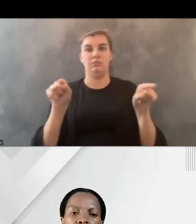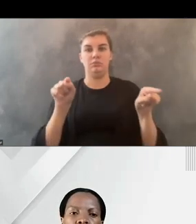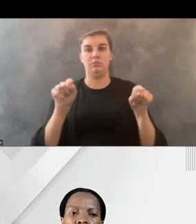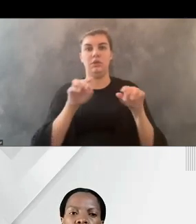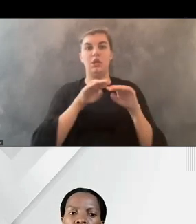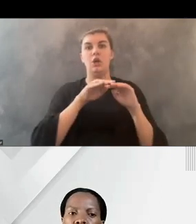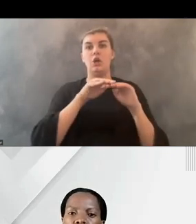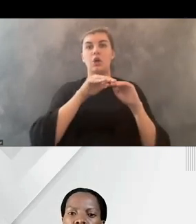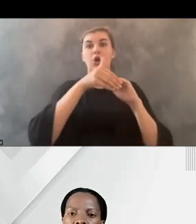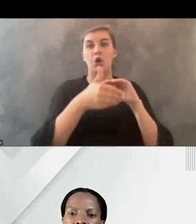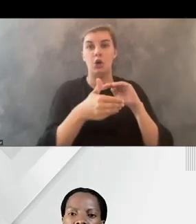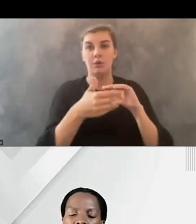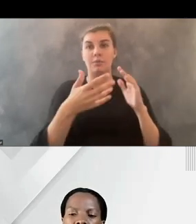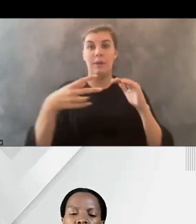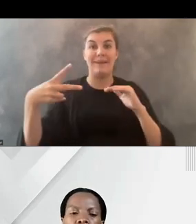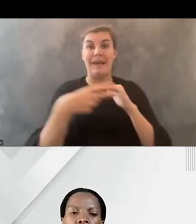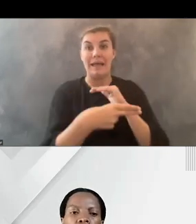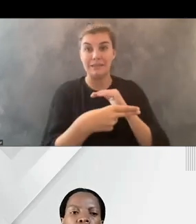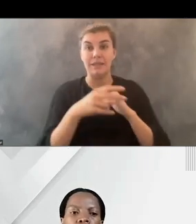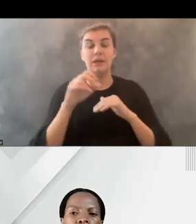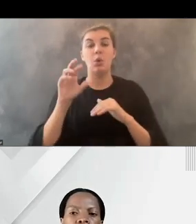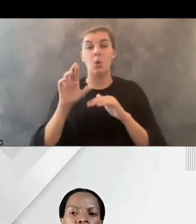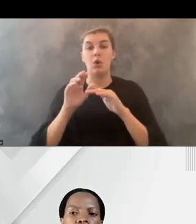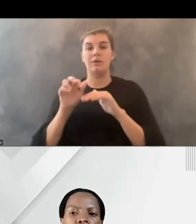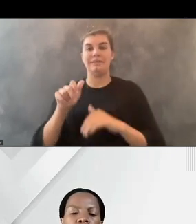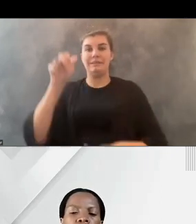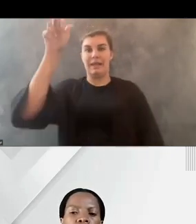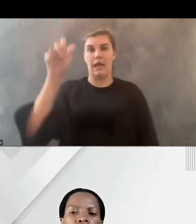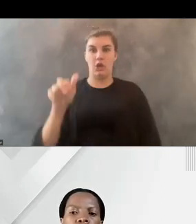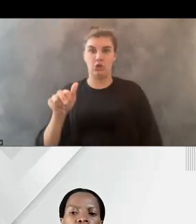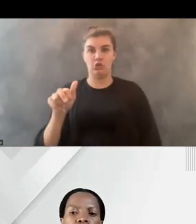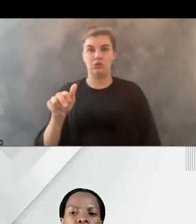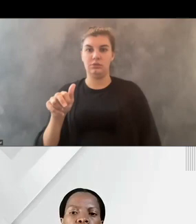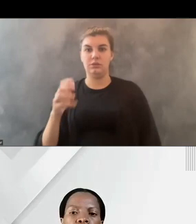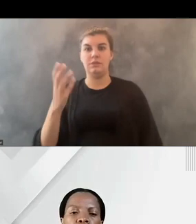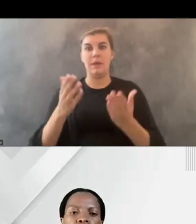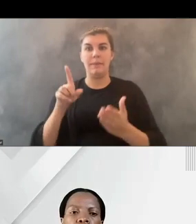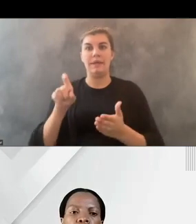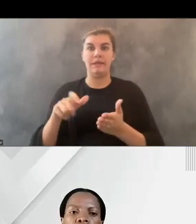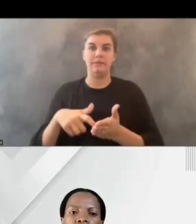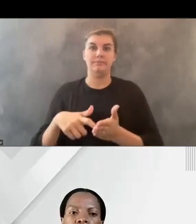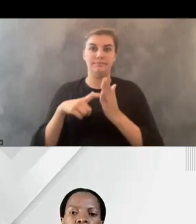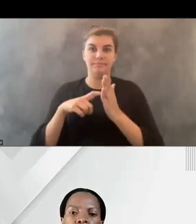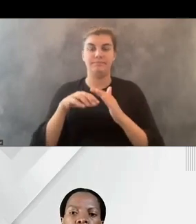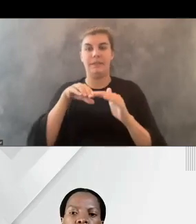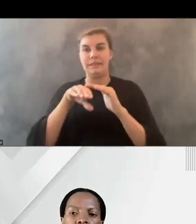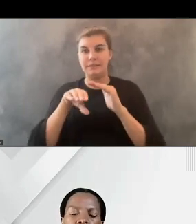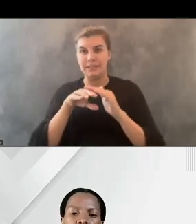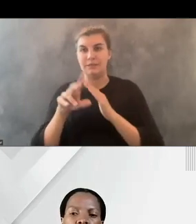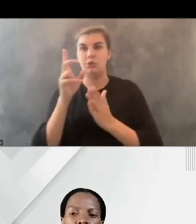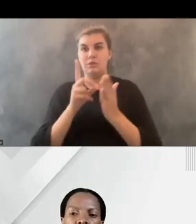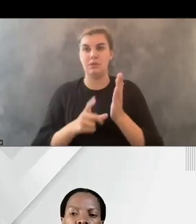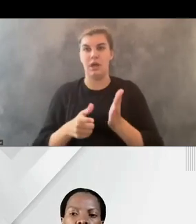might require a curb cut, and stairs that may need to meet applicable accessible design requirements.